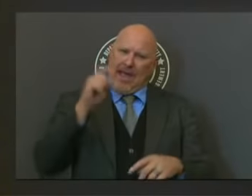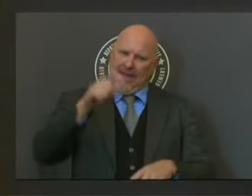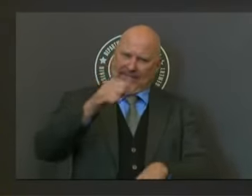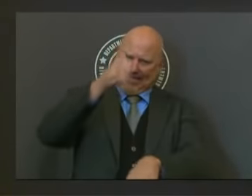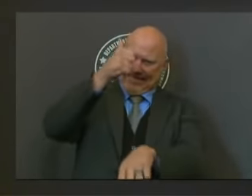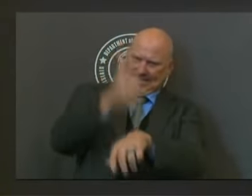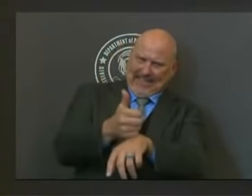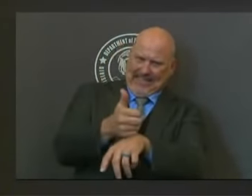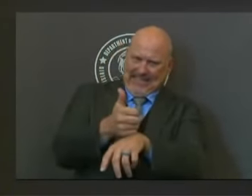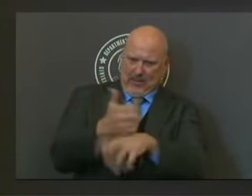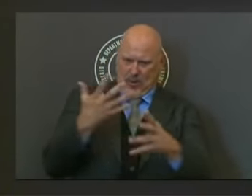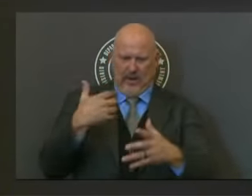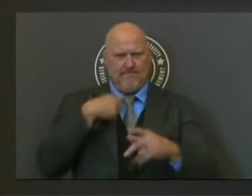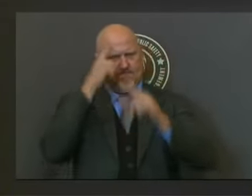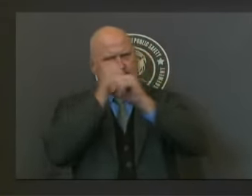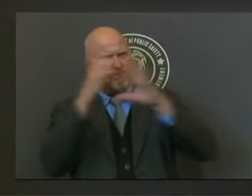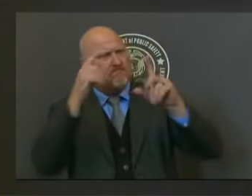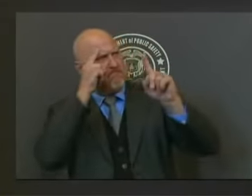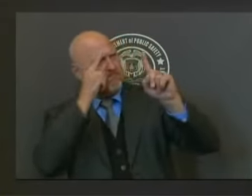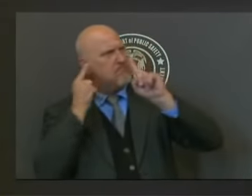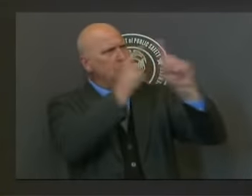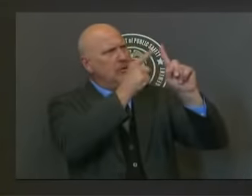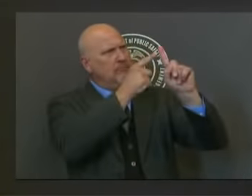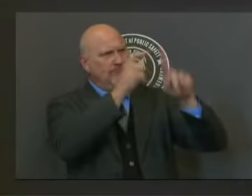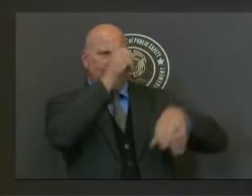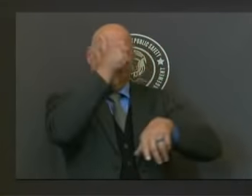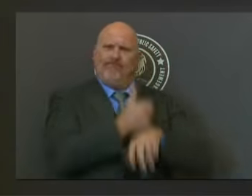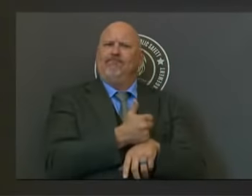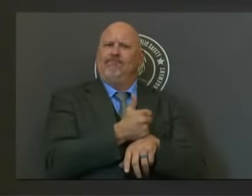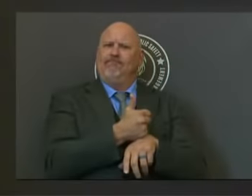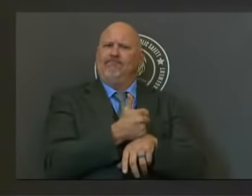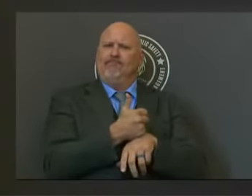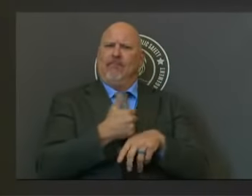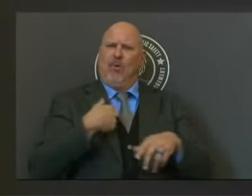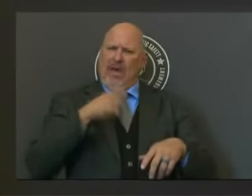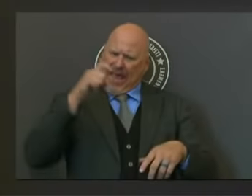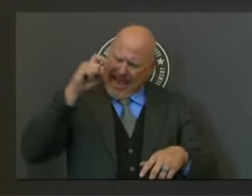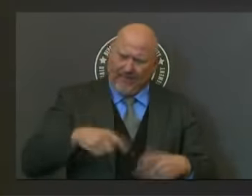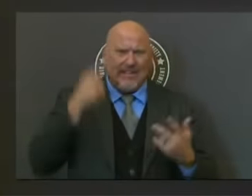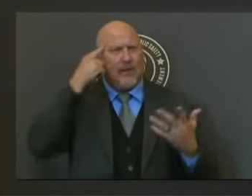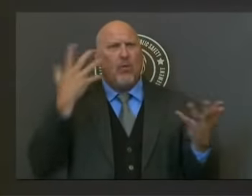we need to rally behind the